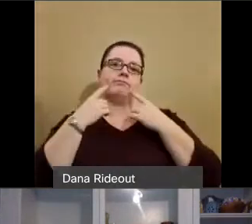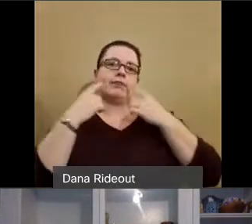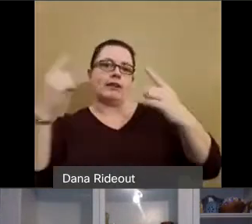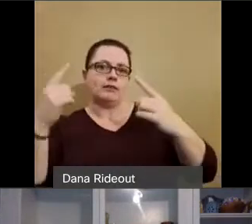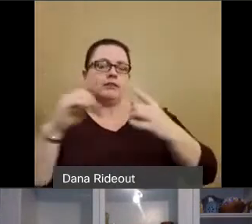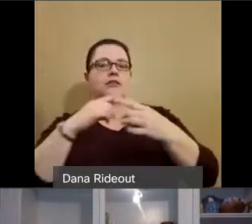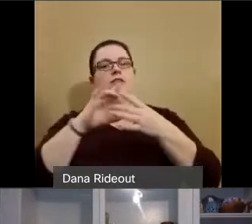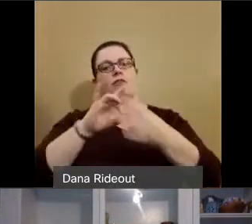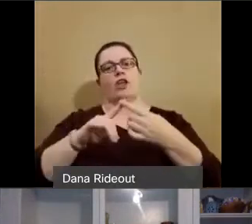population movements.